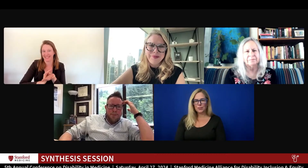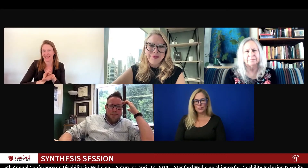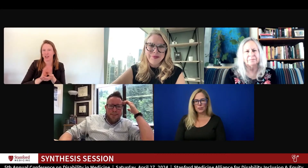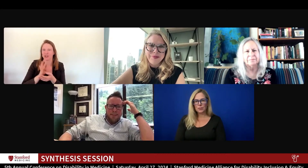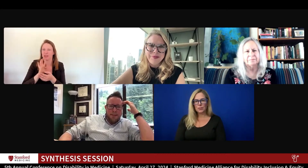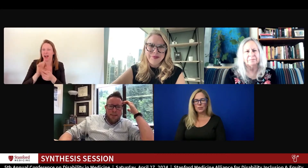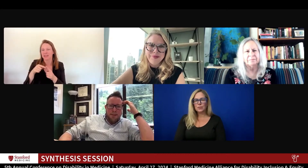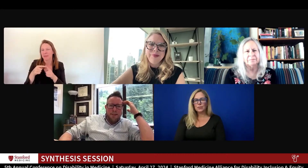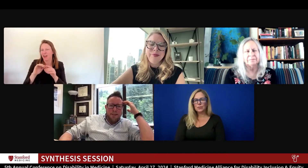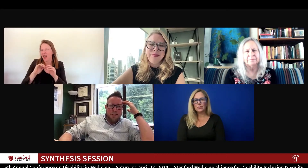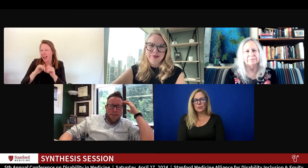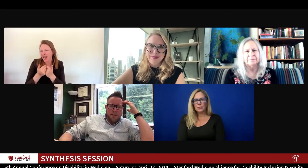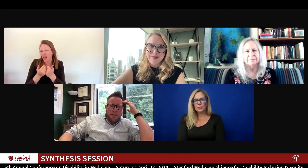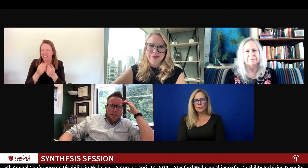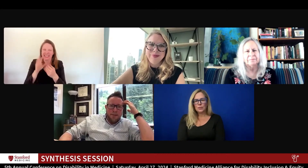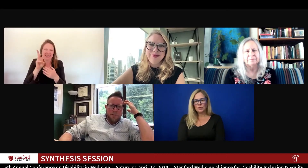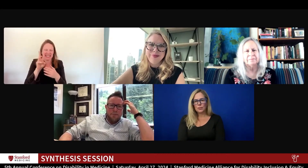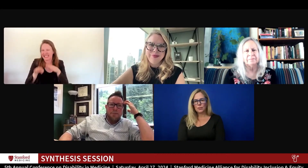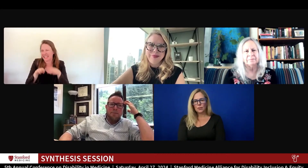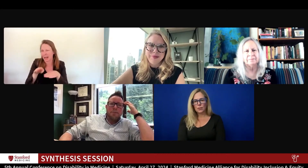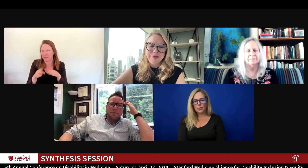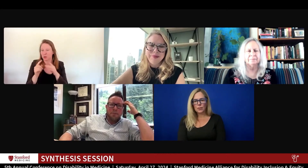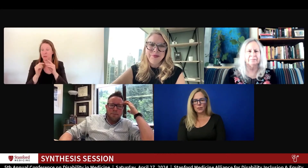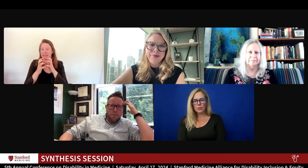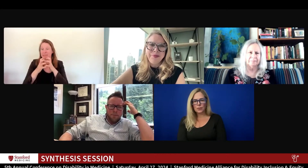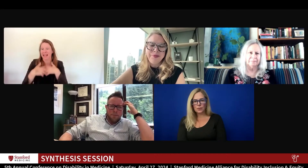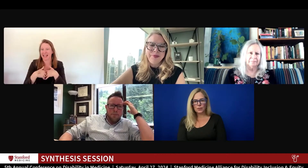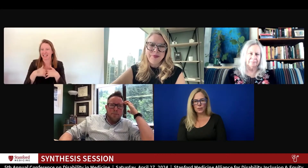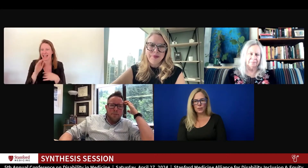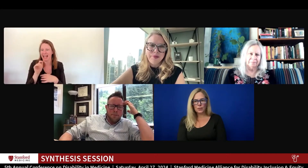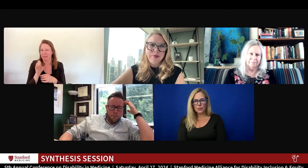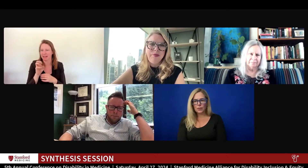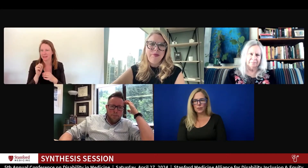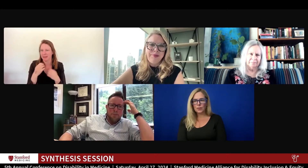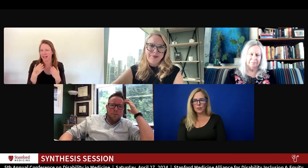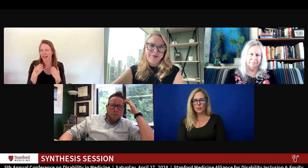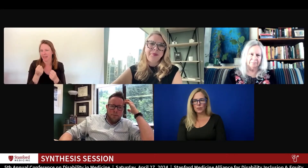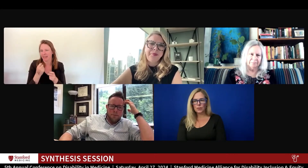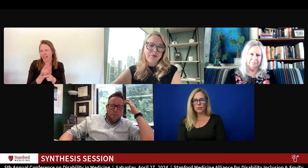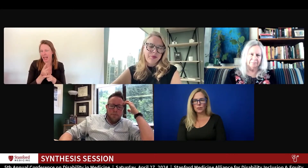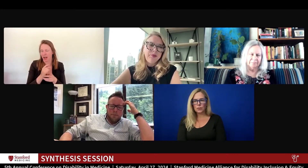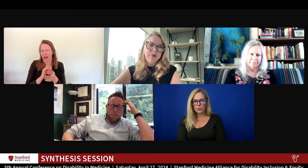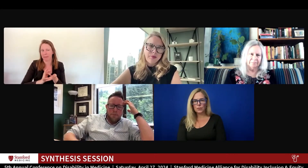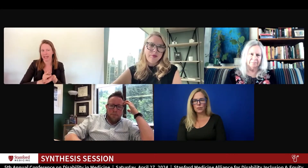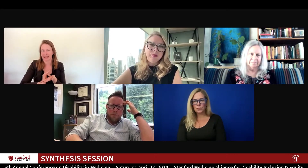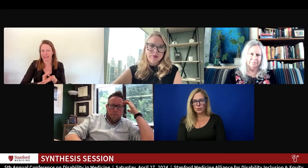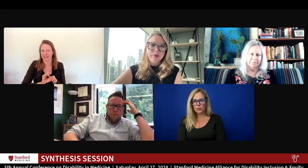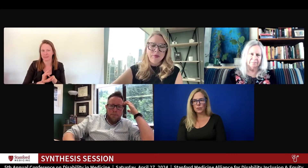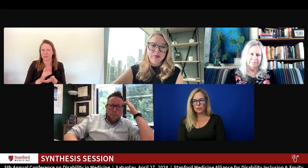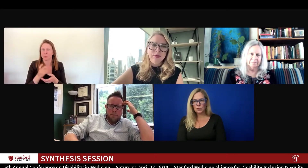ableism in medicine and it was discussing six different steps to break down ableism in